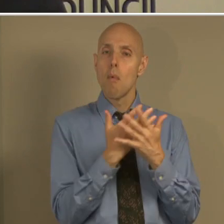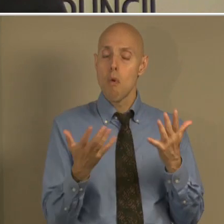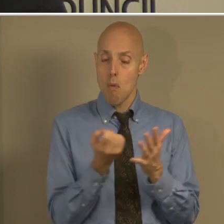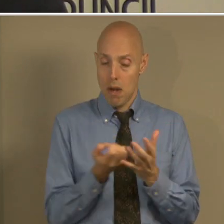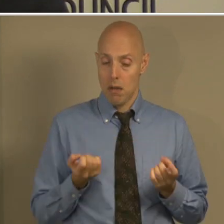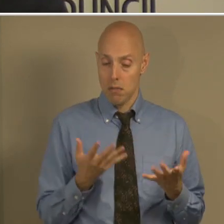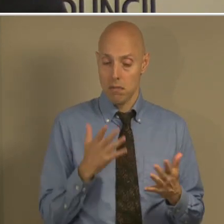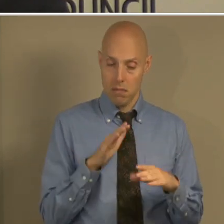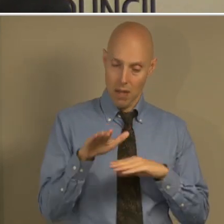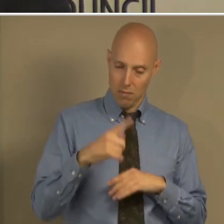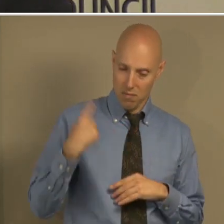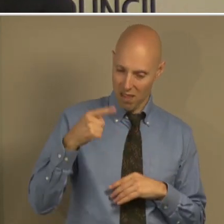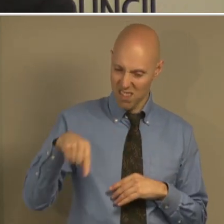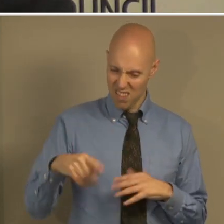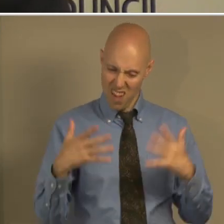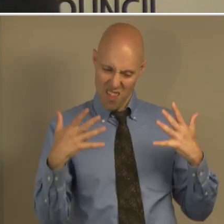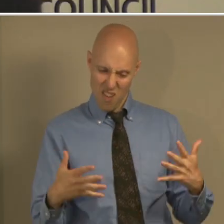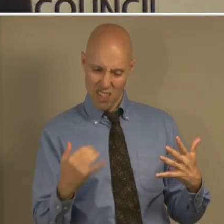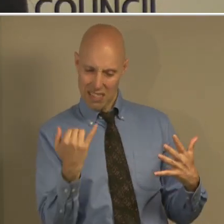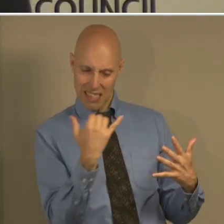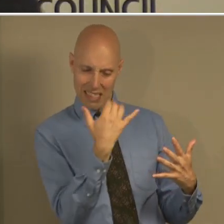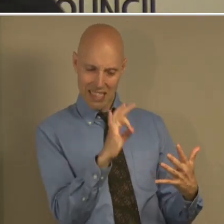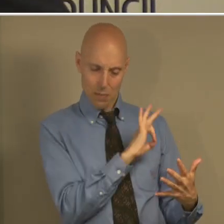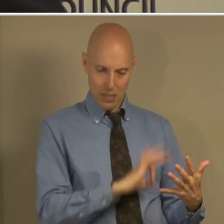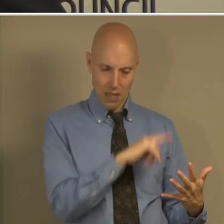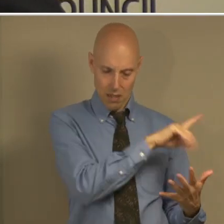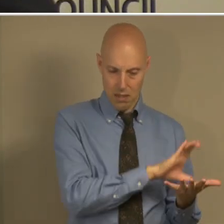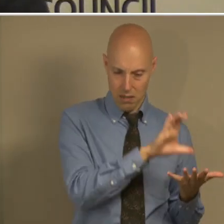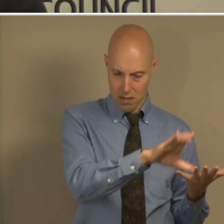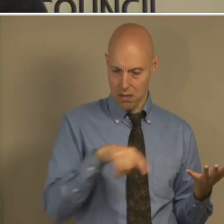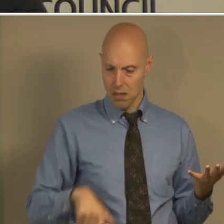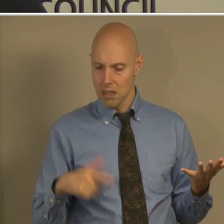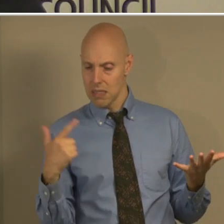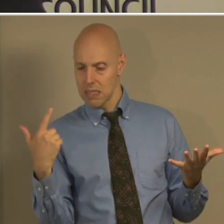Building on the current 60% of Grants-in-aid and 70% of Lottery investment Baz mentioned.